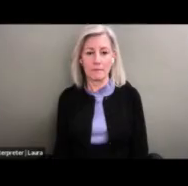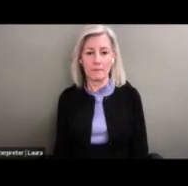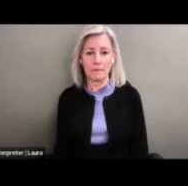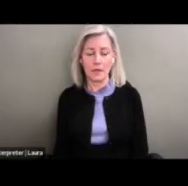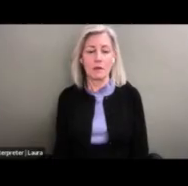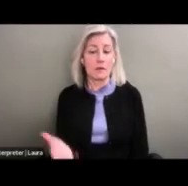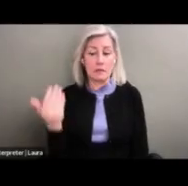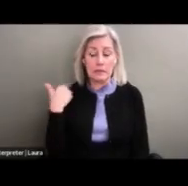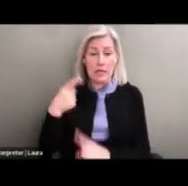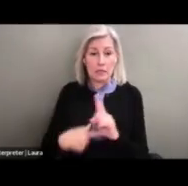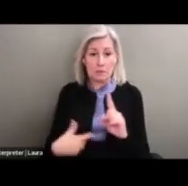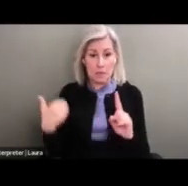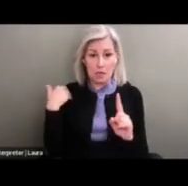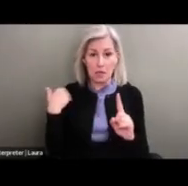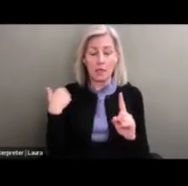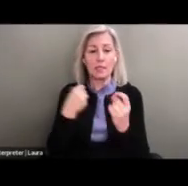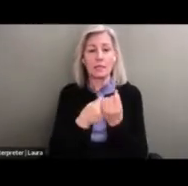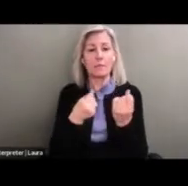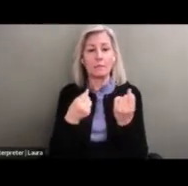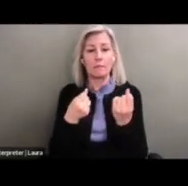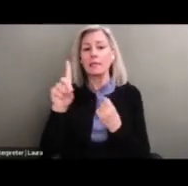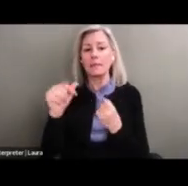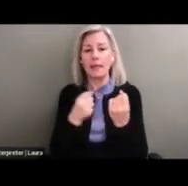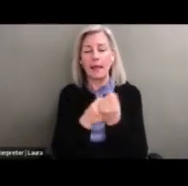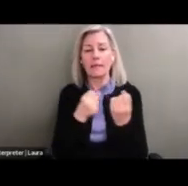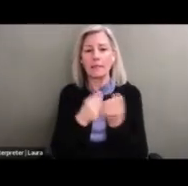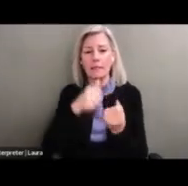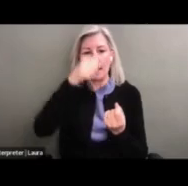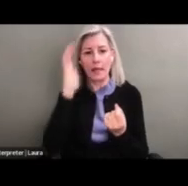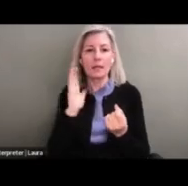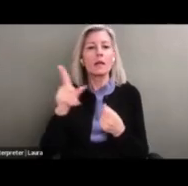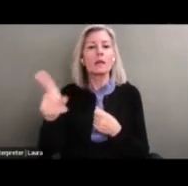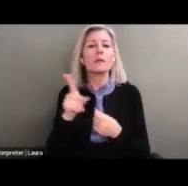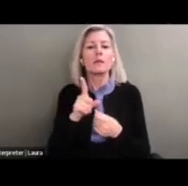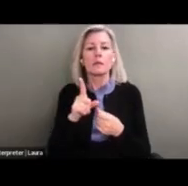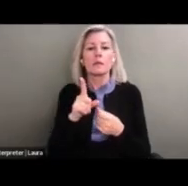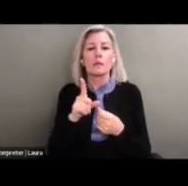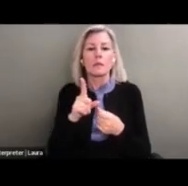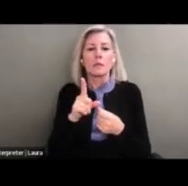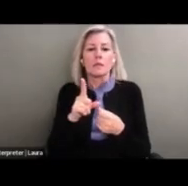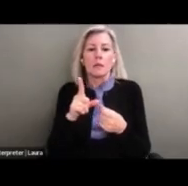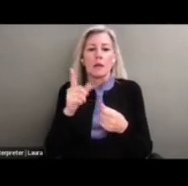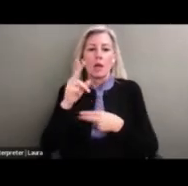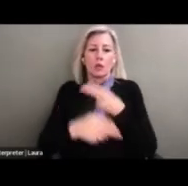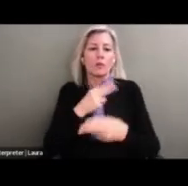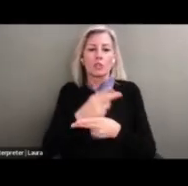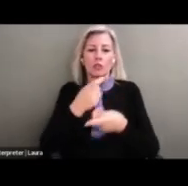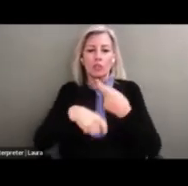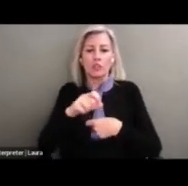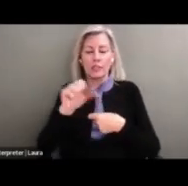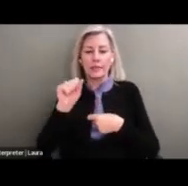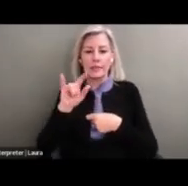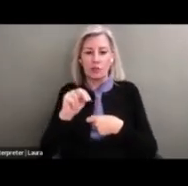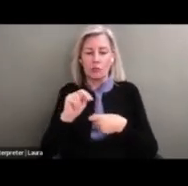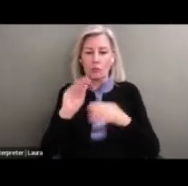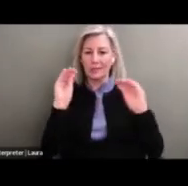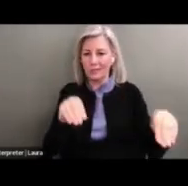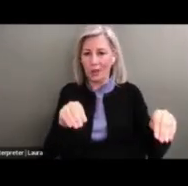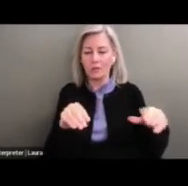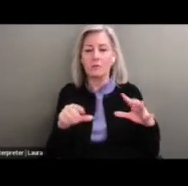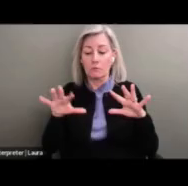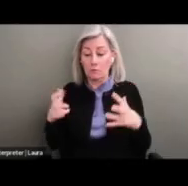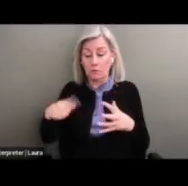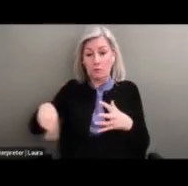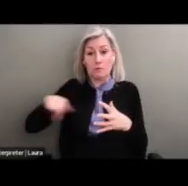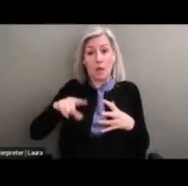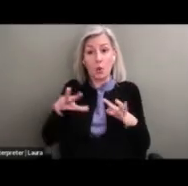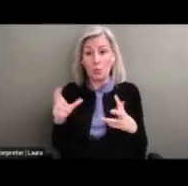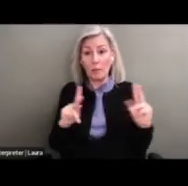Working in groups or organization makes your voice become one of many.